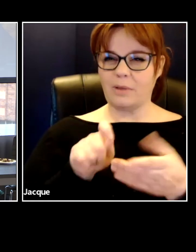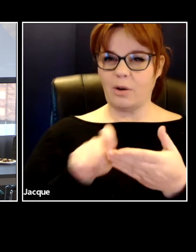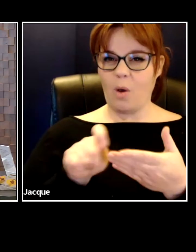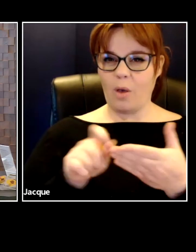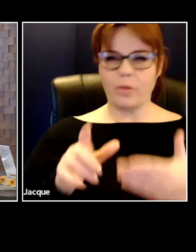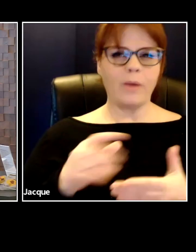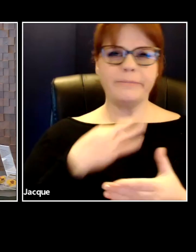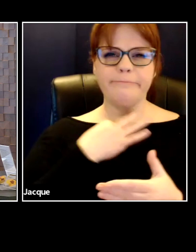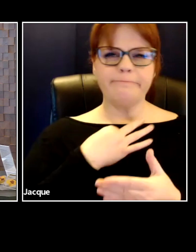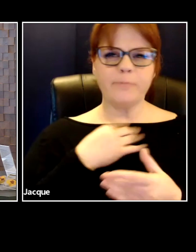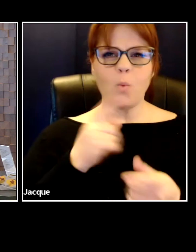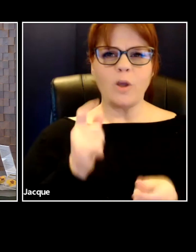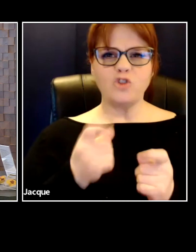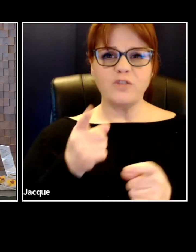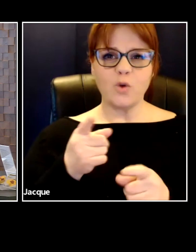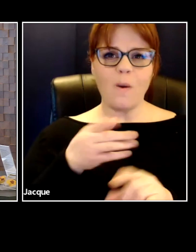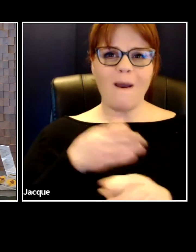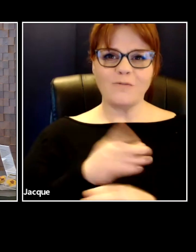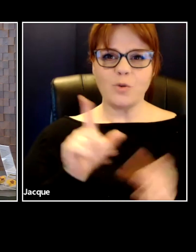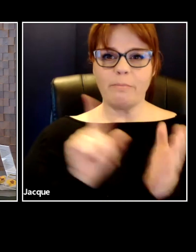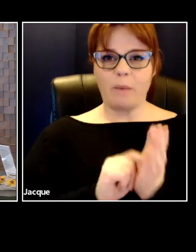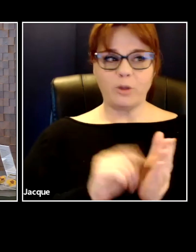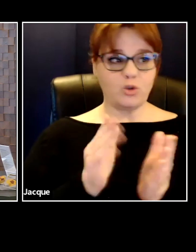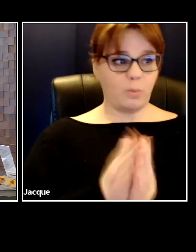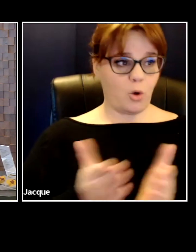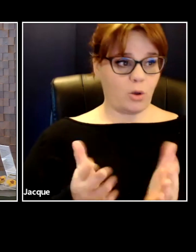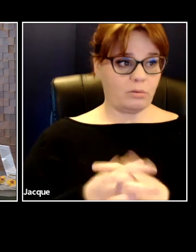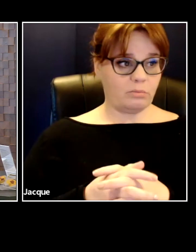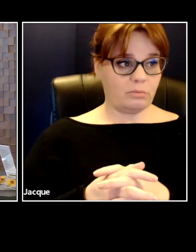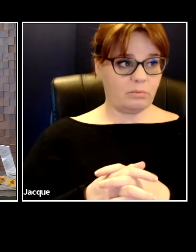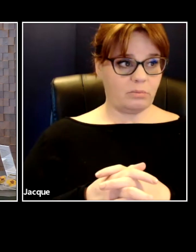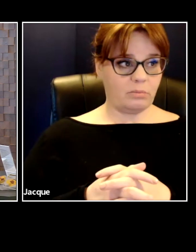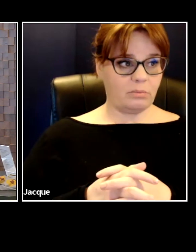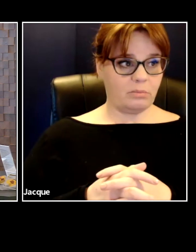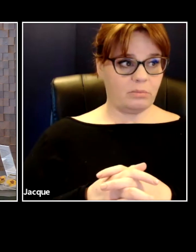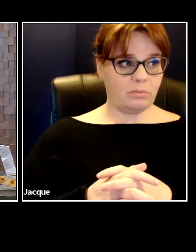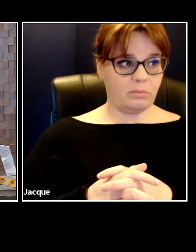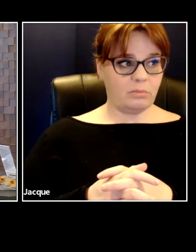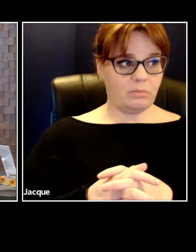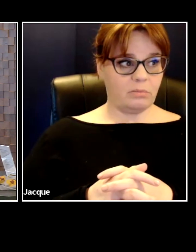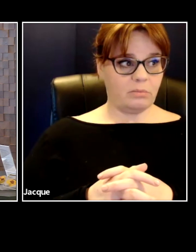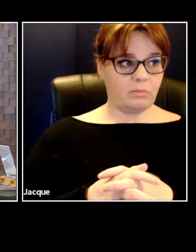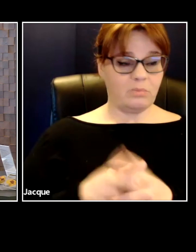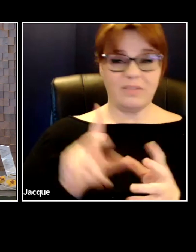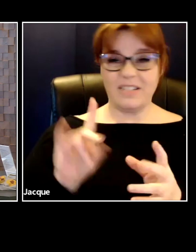for you after you published this book? Did I don't know, did people take your ideas more seriously or